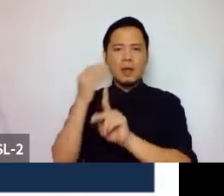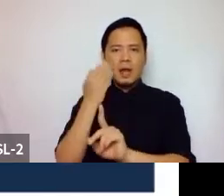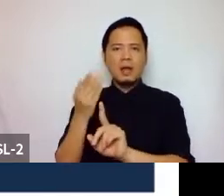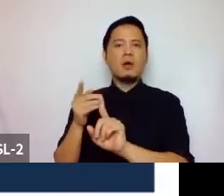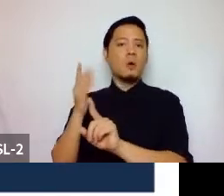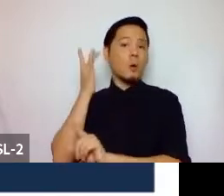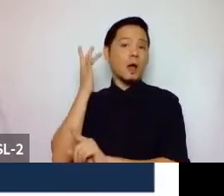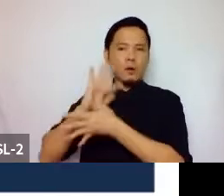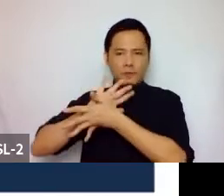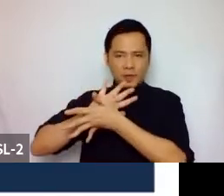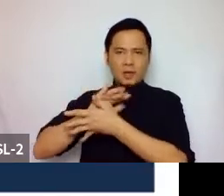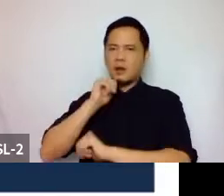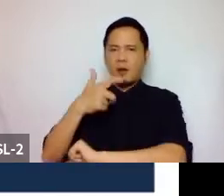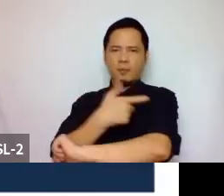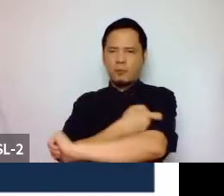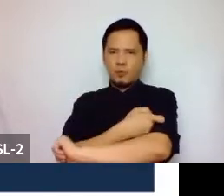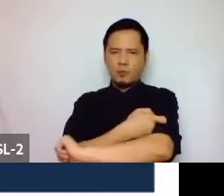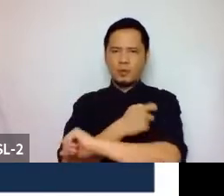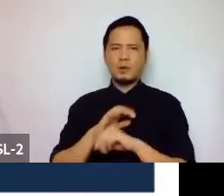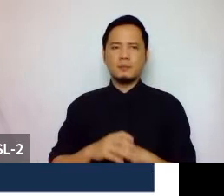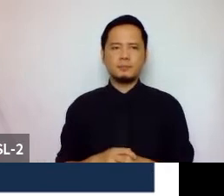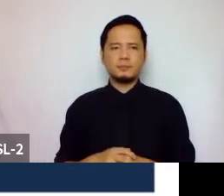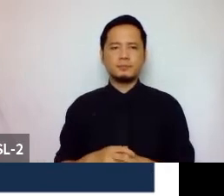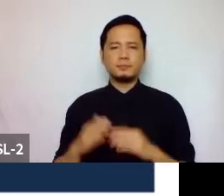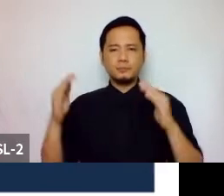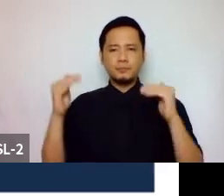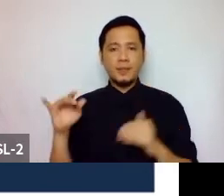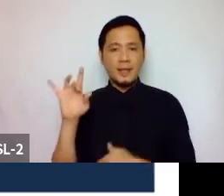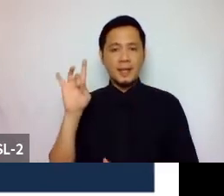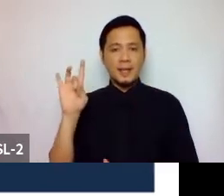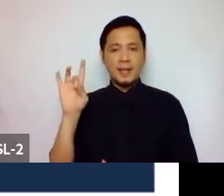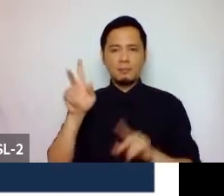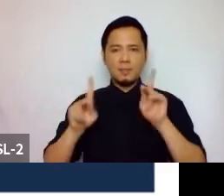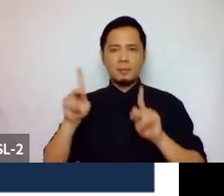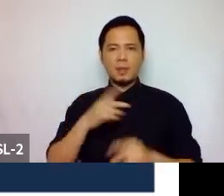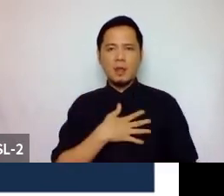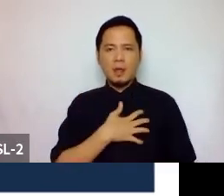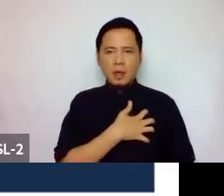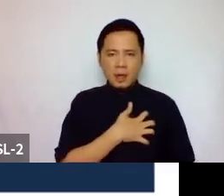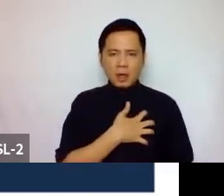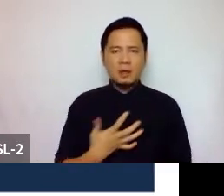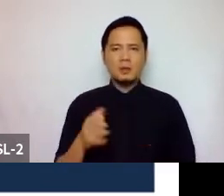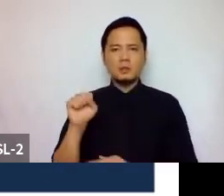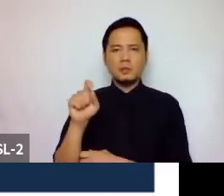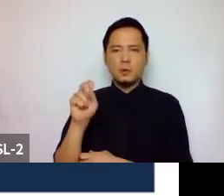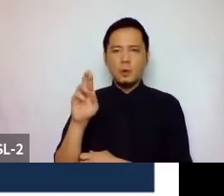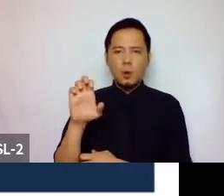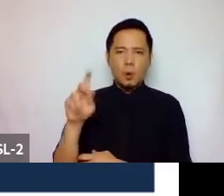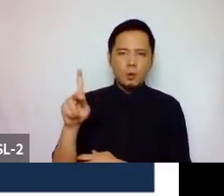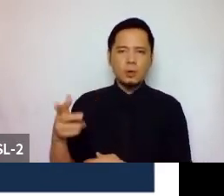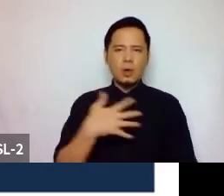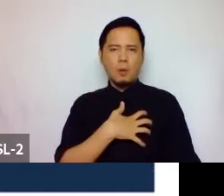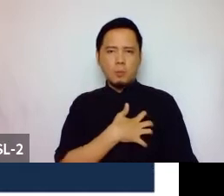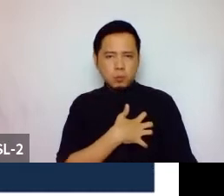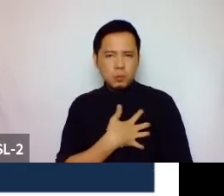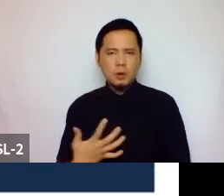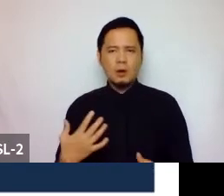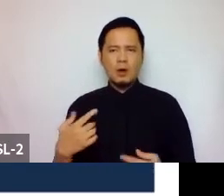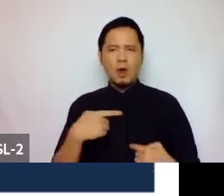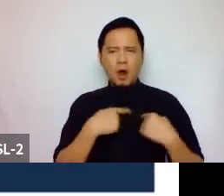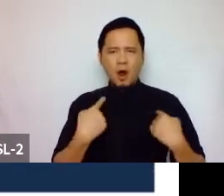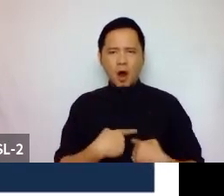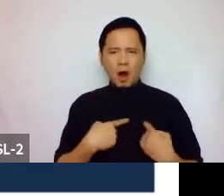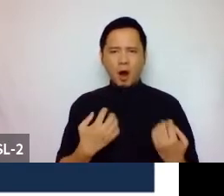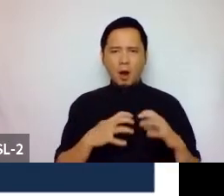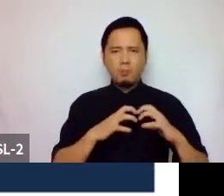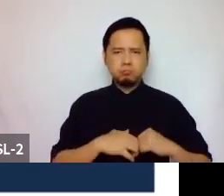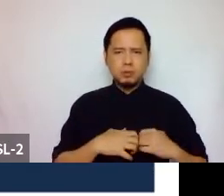There are 8 whose problem is that they had a stroke or heart attack and there are three whose cause of death is infection,